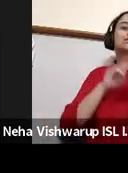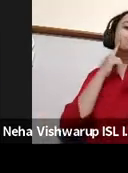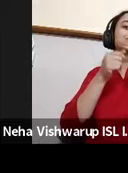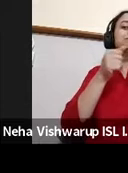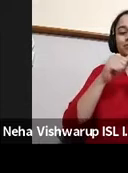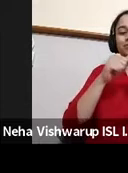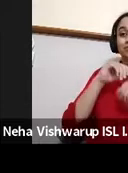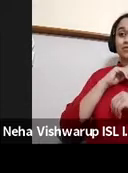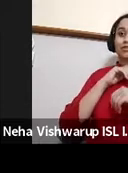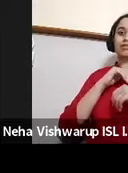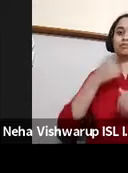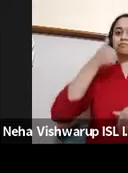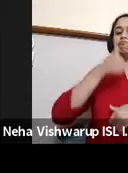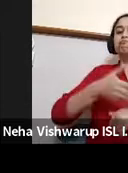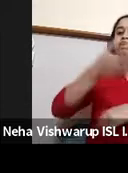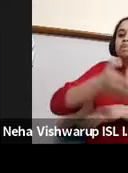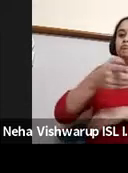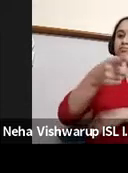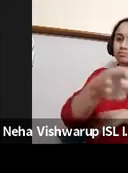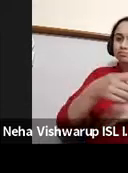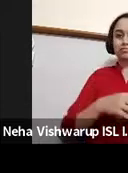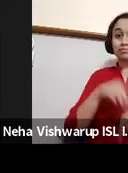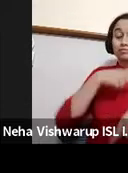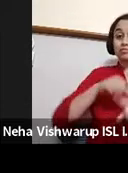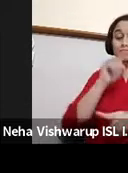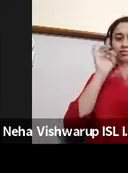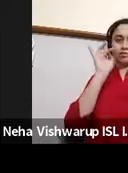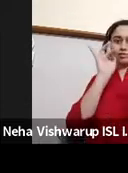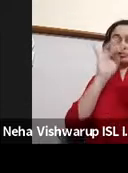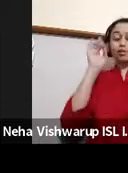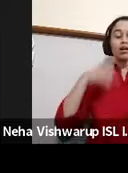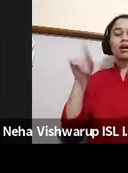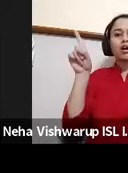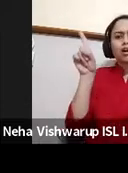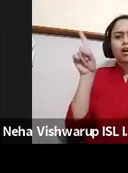first meeting the man photographed here suresh remarked how much he resembled the actor his